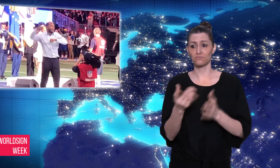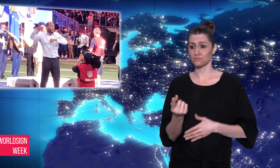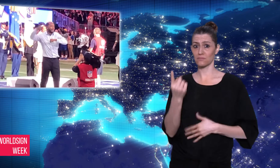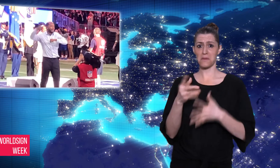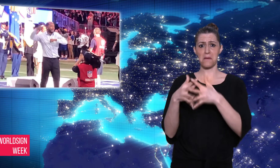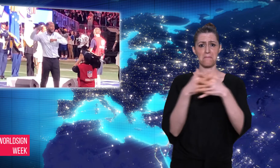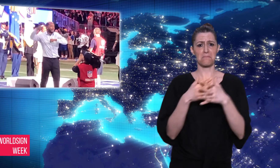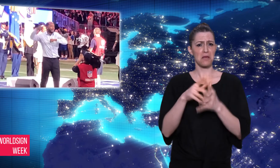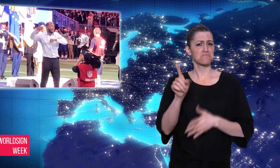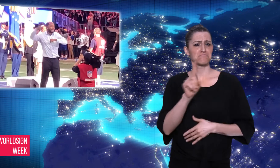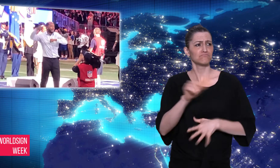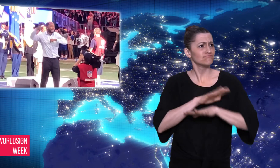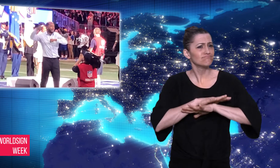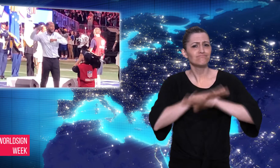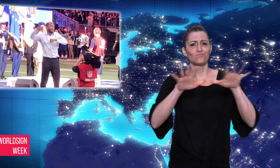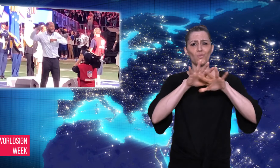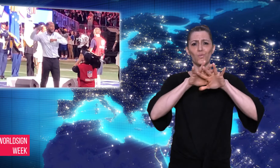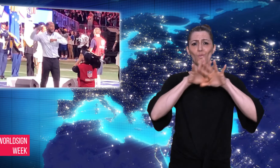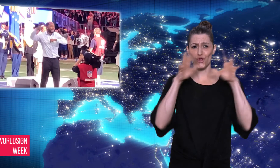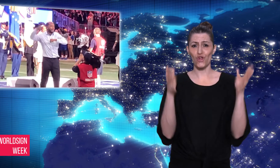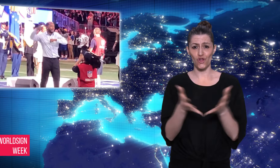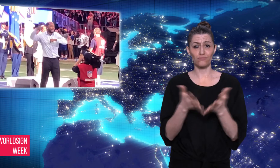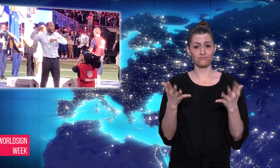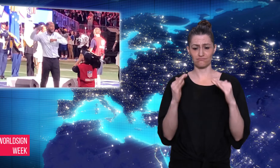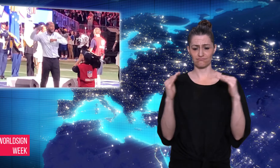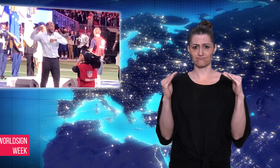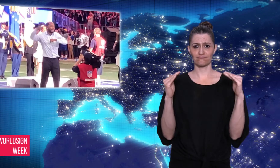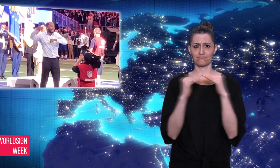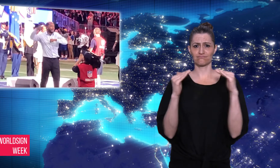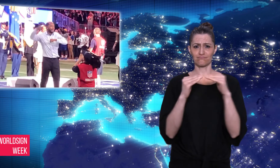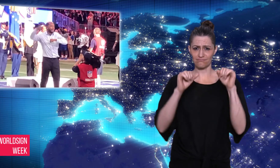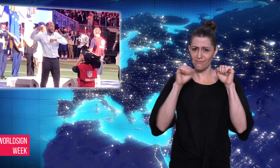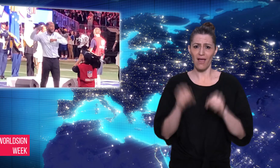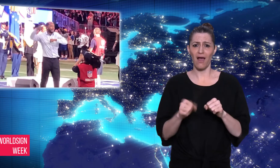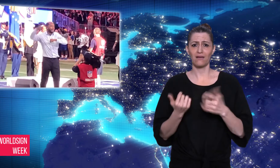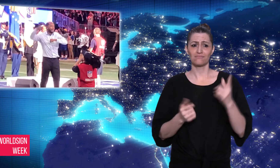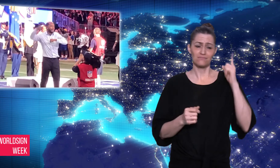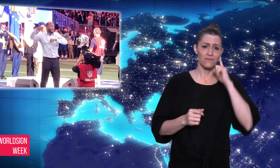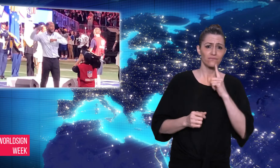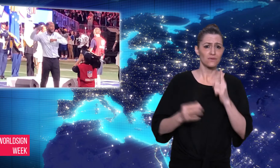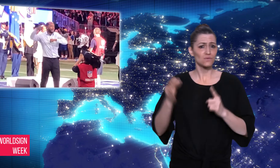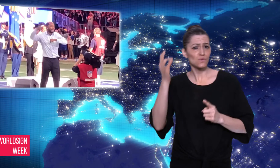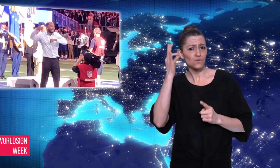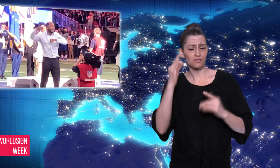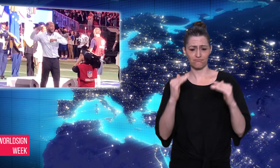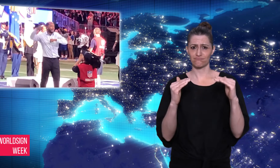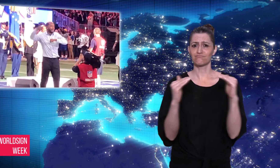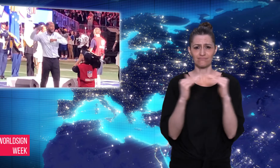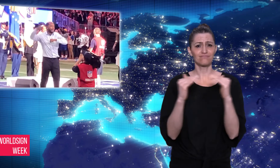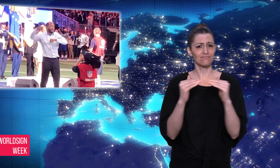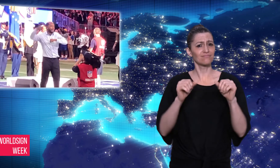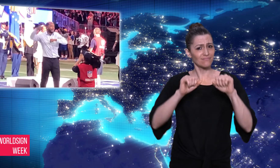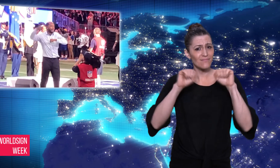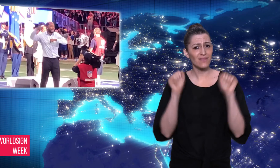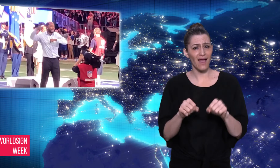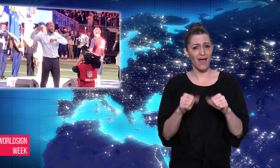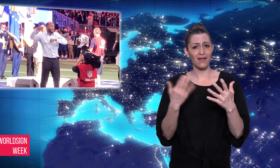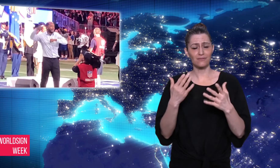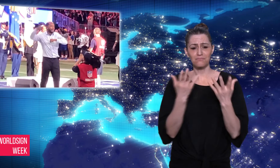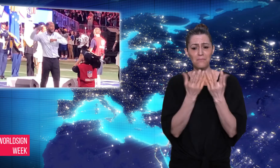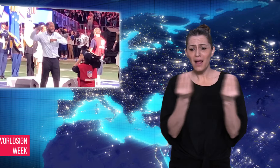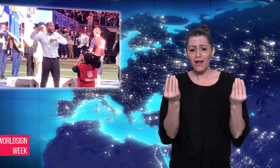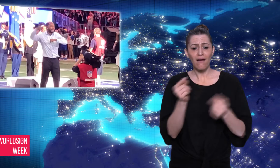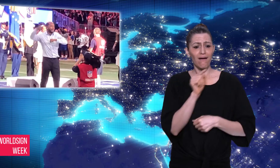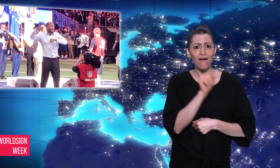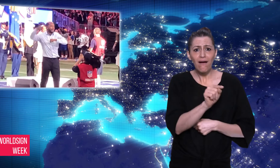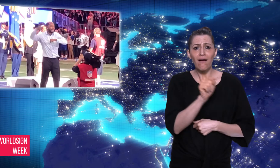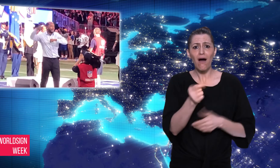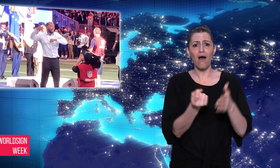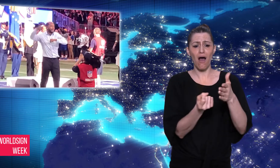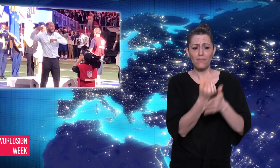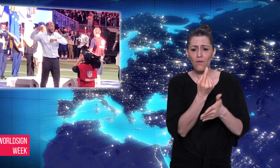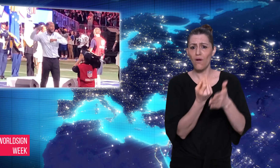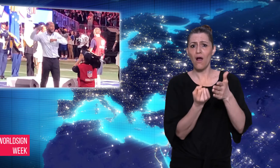is possible and that everything can be an